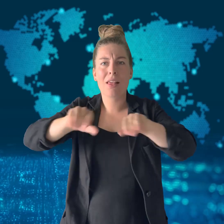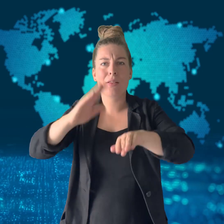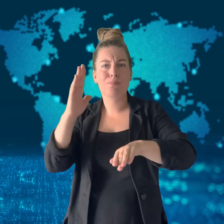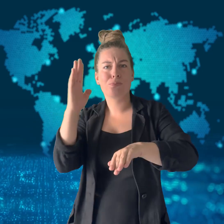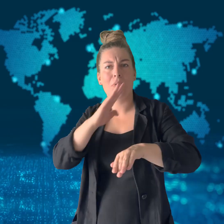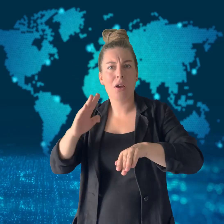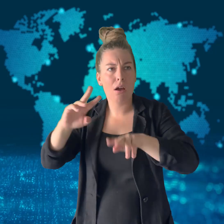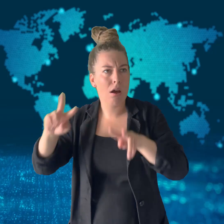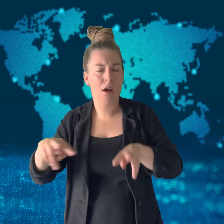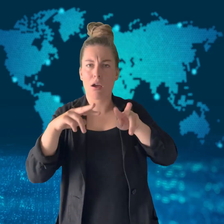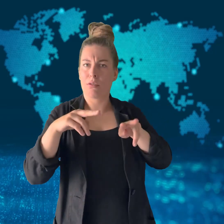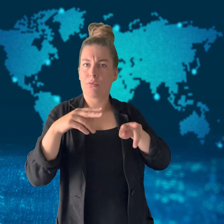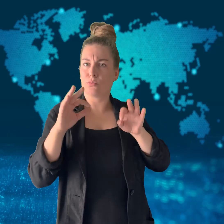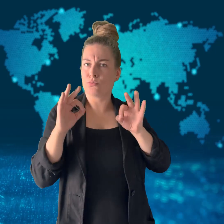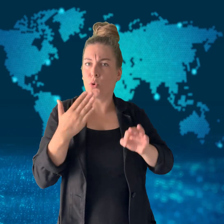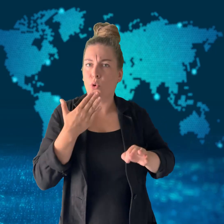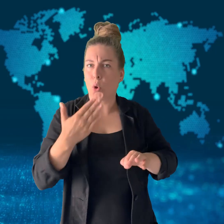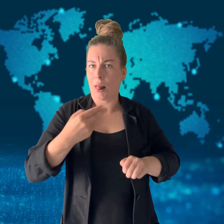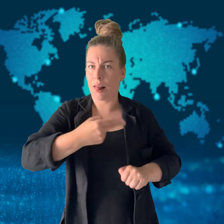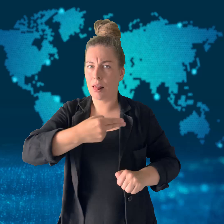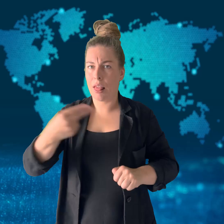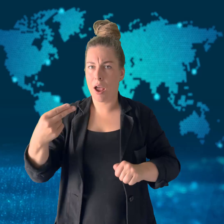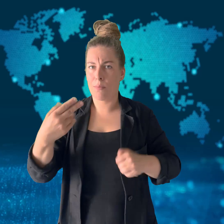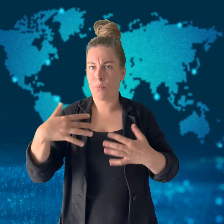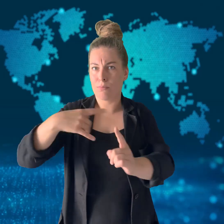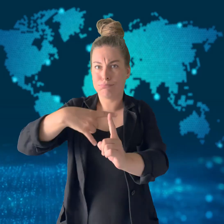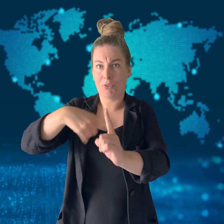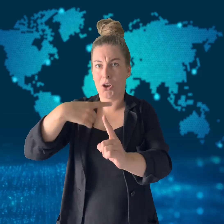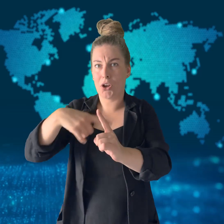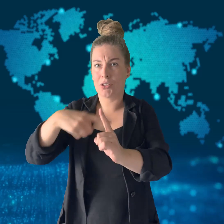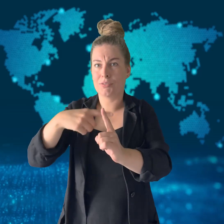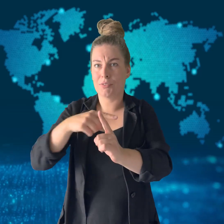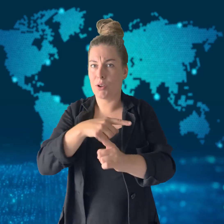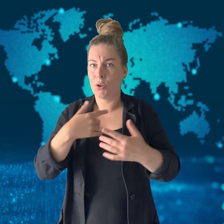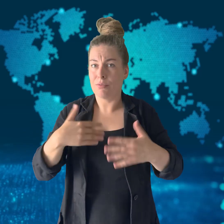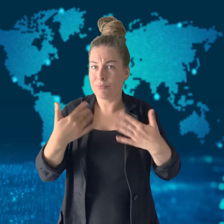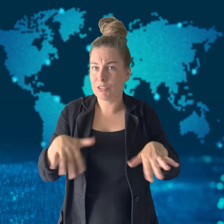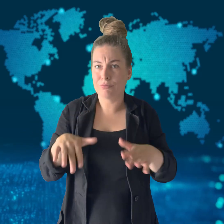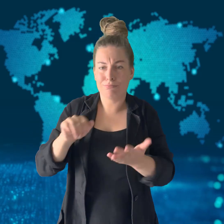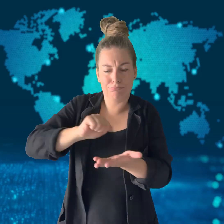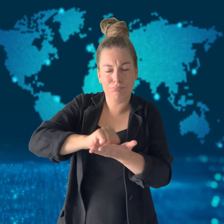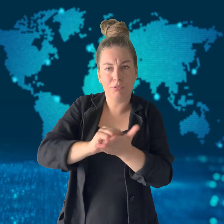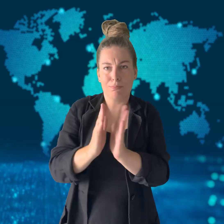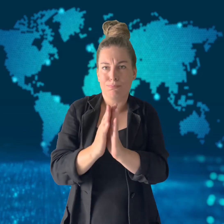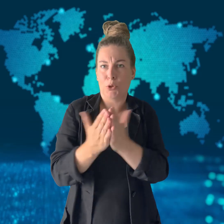Torres was often pictured with celebrities such as Leonardo DiCaprio.